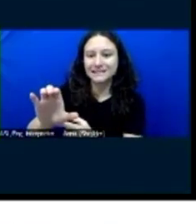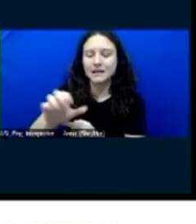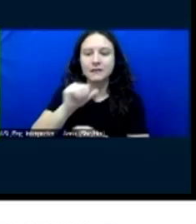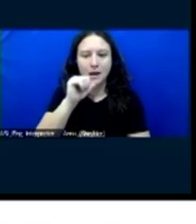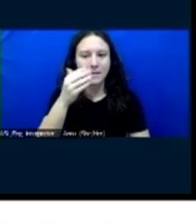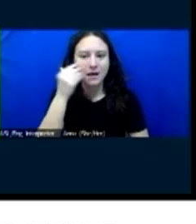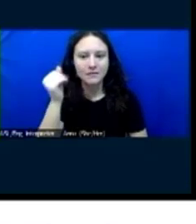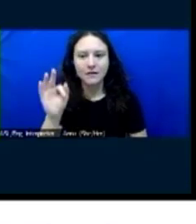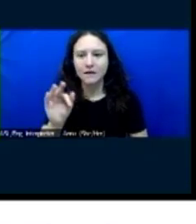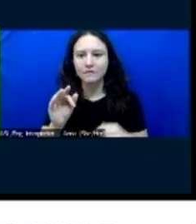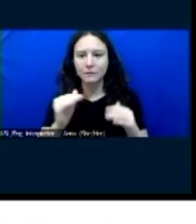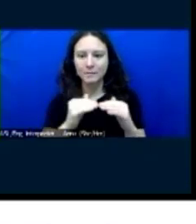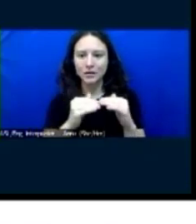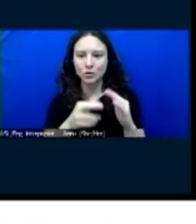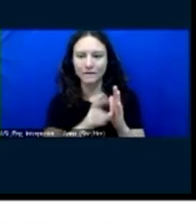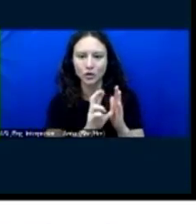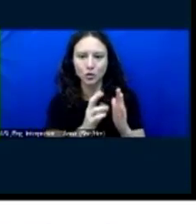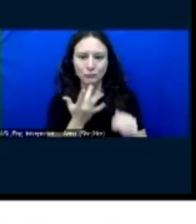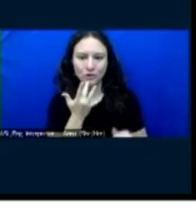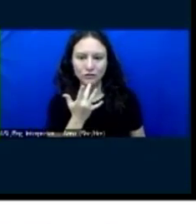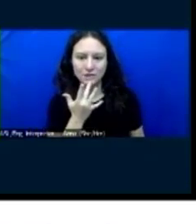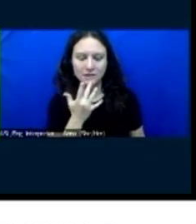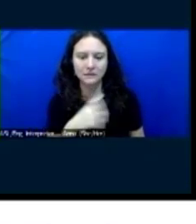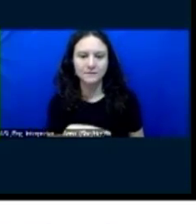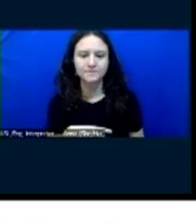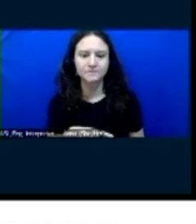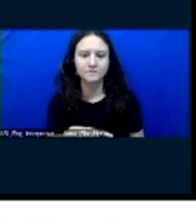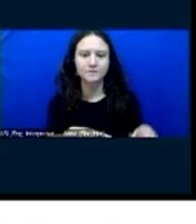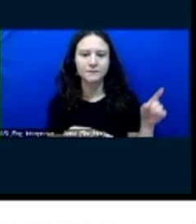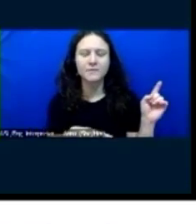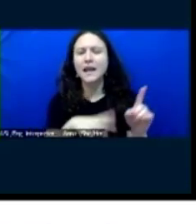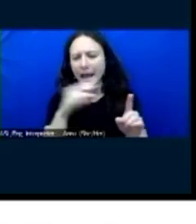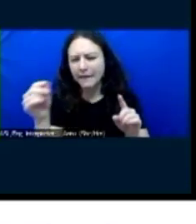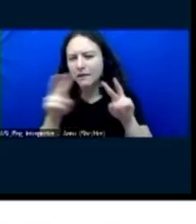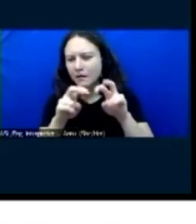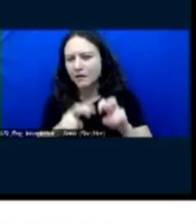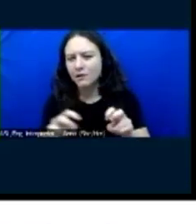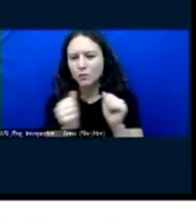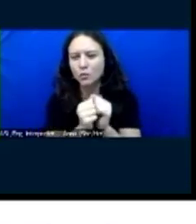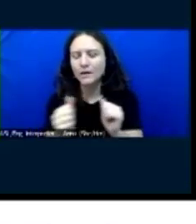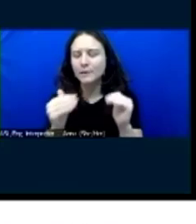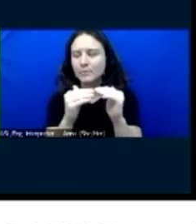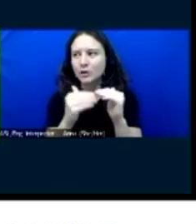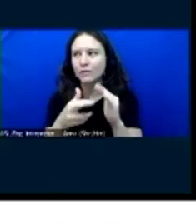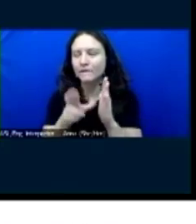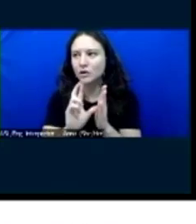And they did look specifically at peer review outcomes for these preferred topics versus other topics,